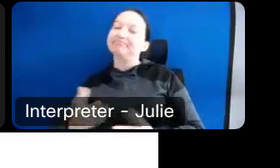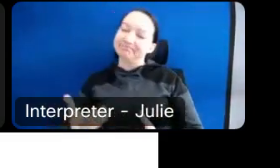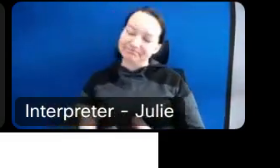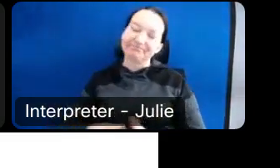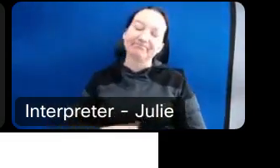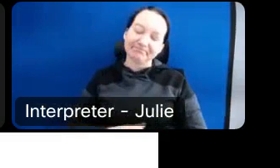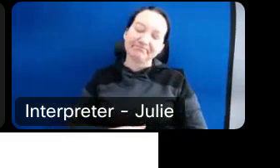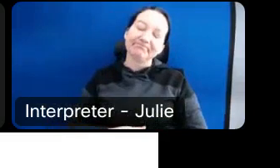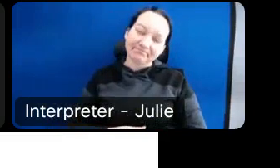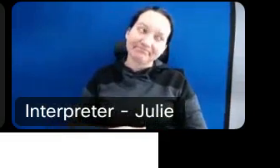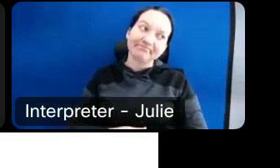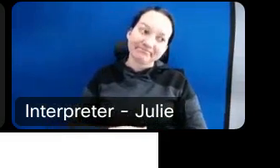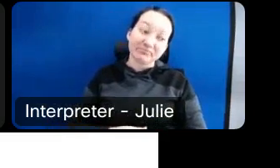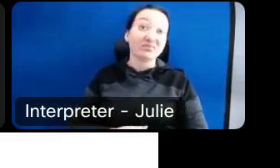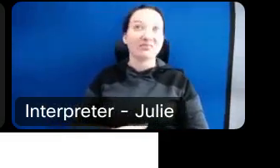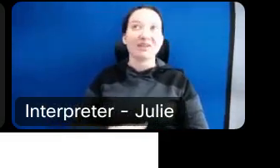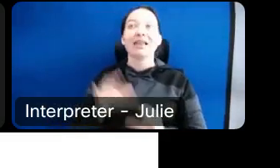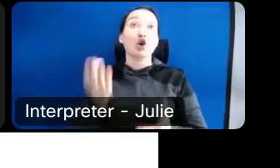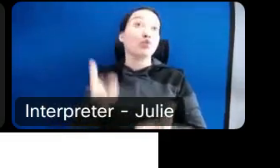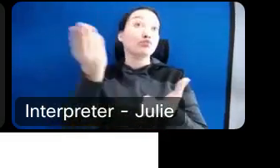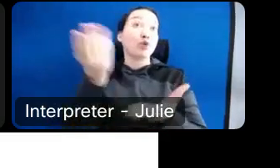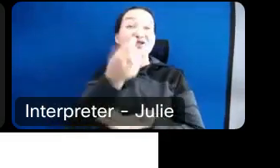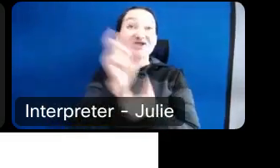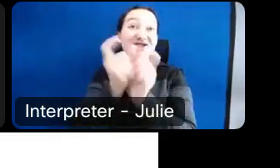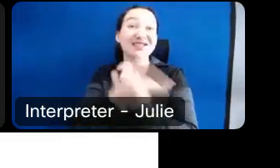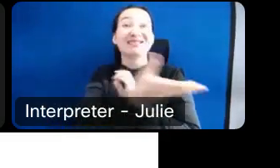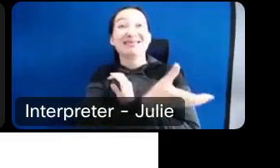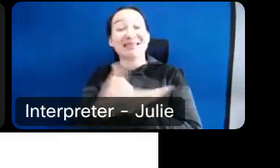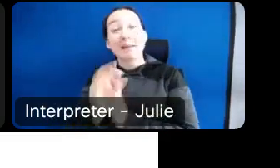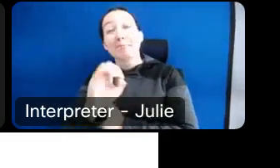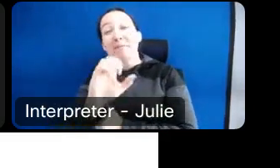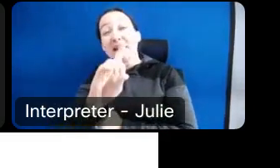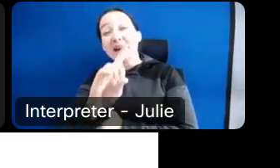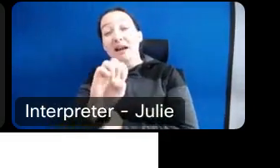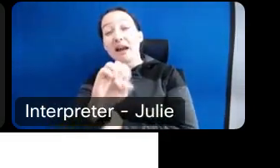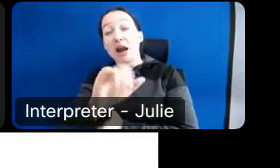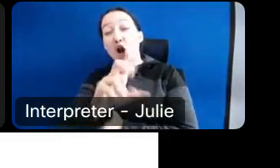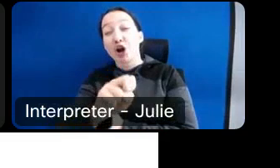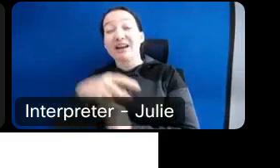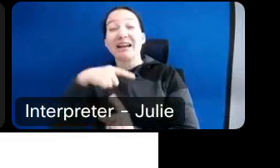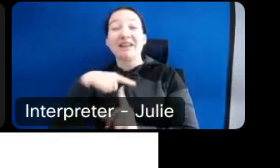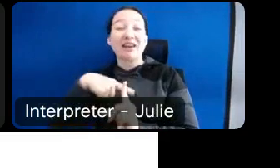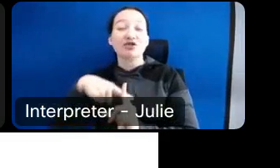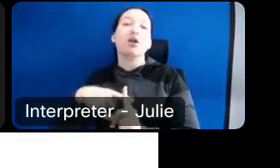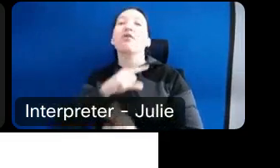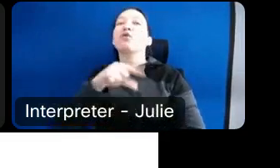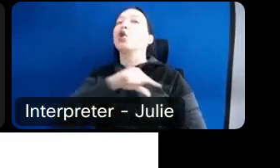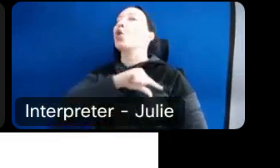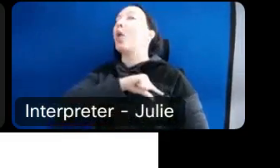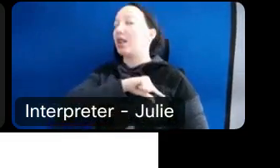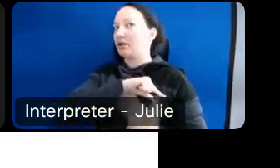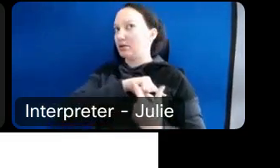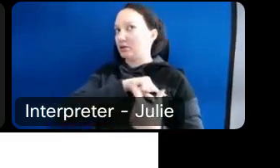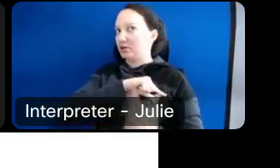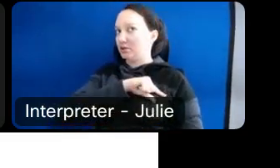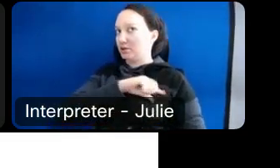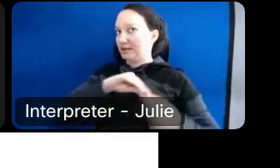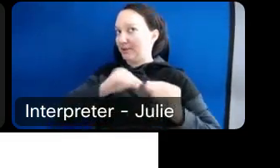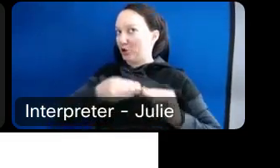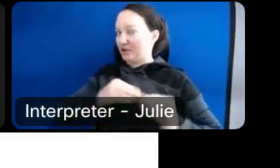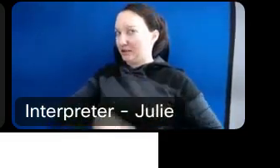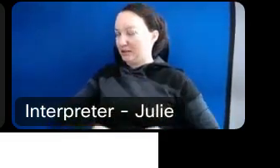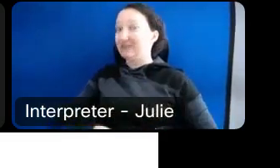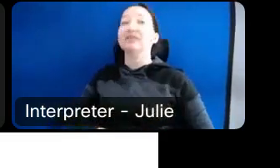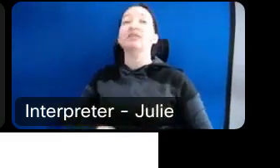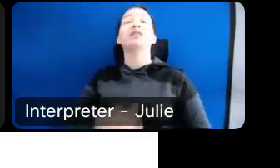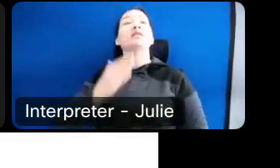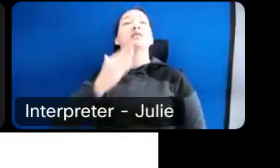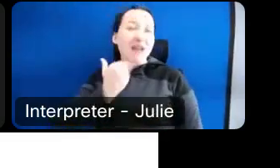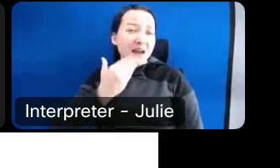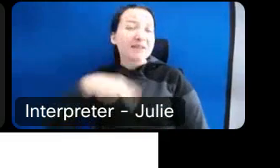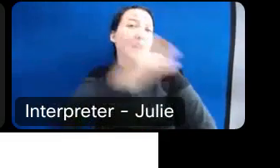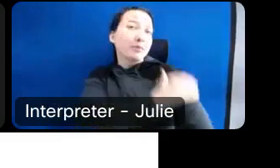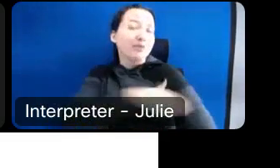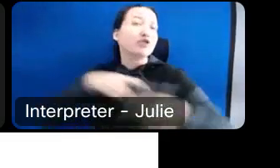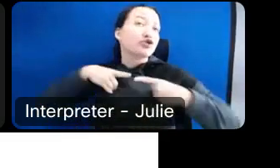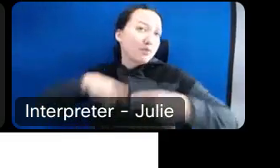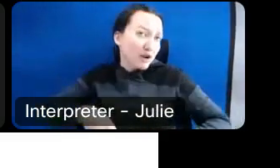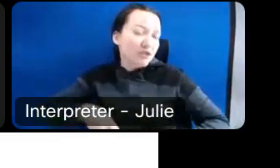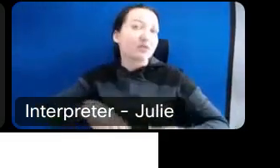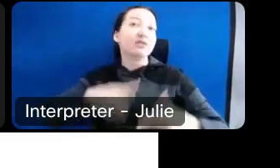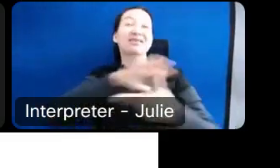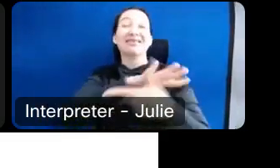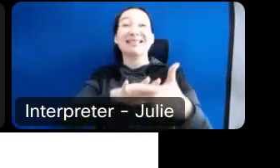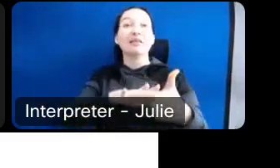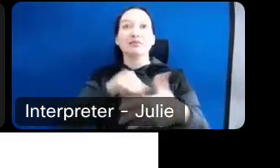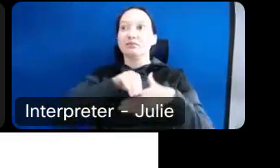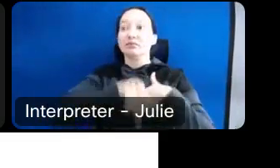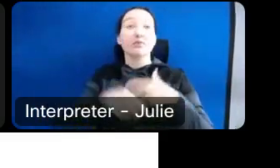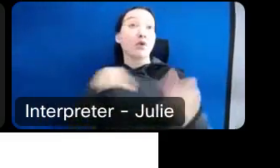Change the proposed change would bring in Medicare advantage as well just to the quality metrics. We, the diabetes hypertension and depression control quality metrics that we must.